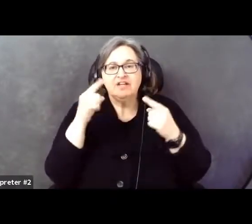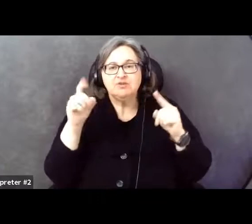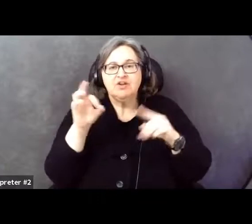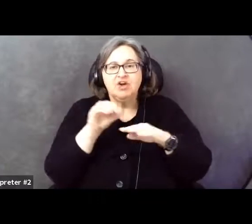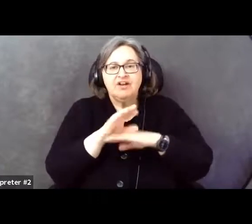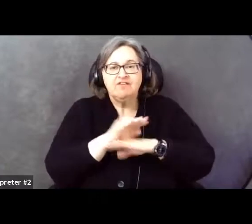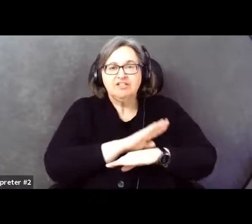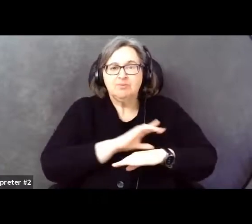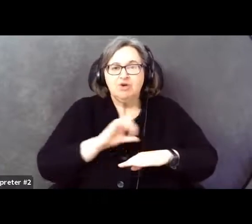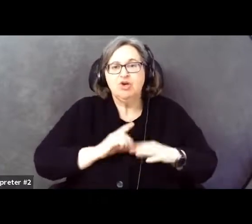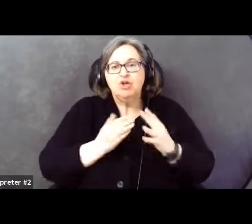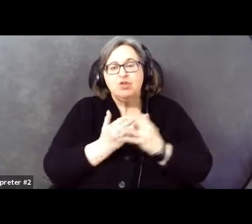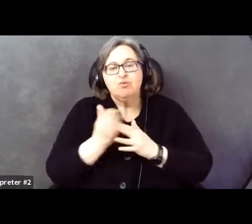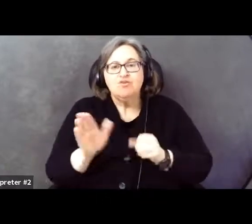boards through full participation.